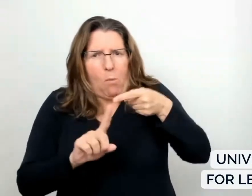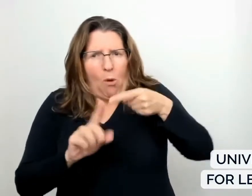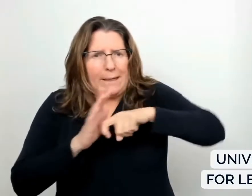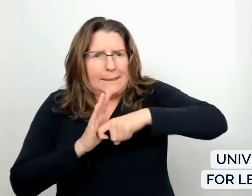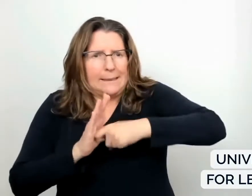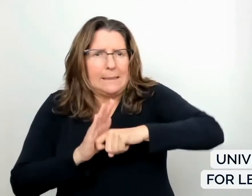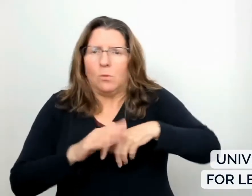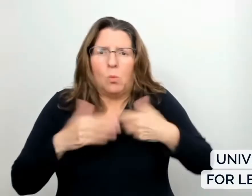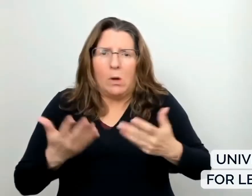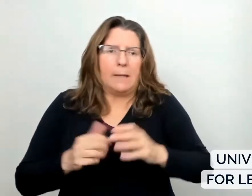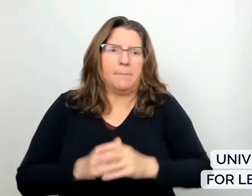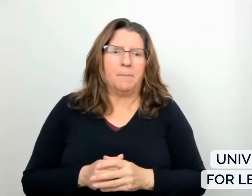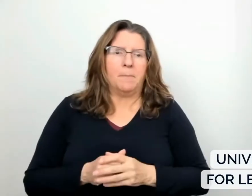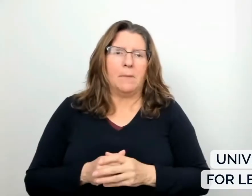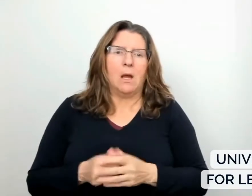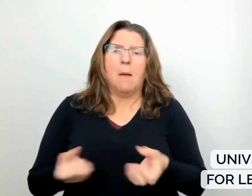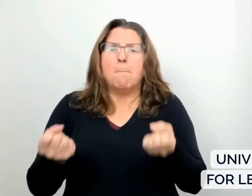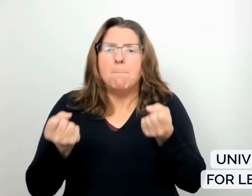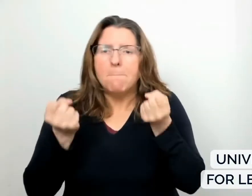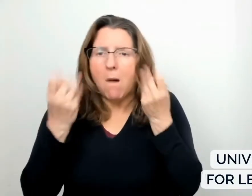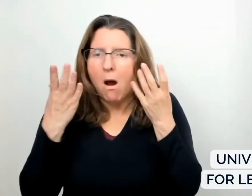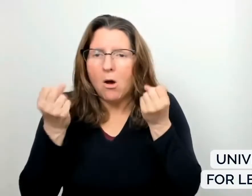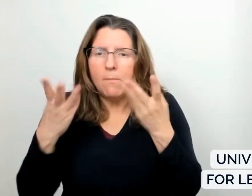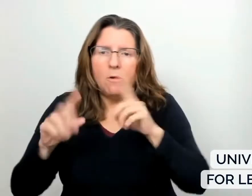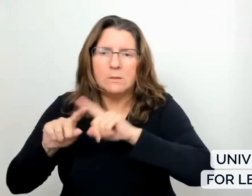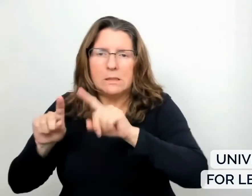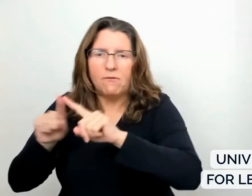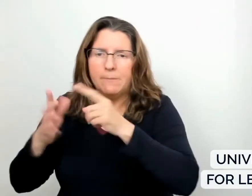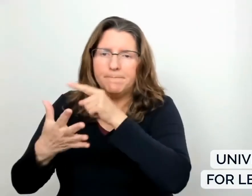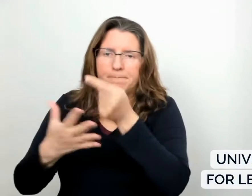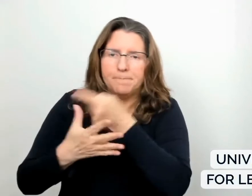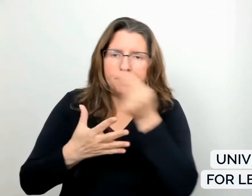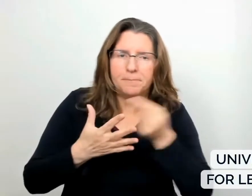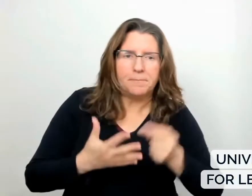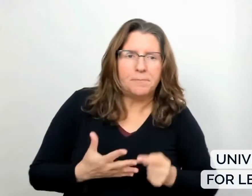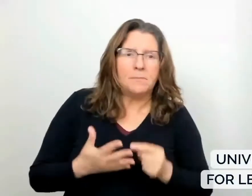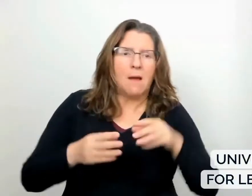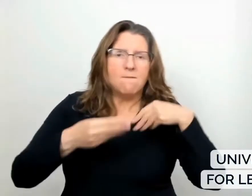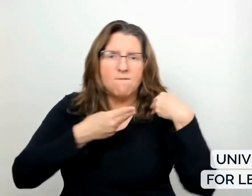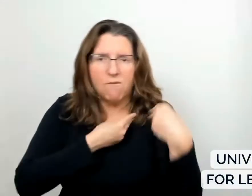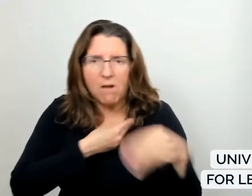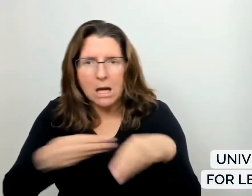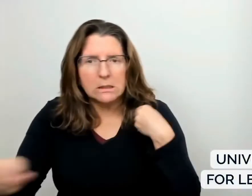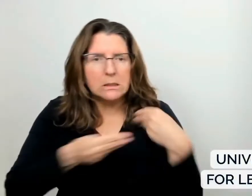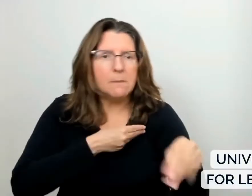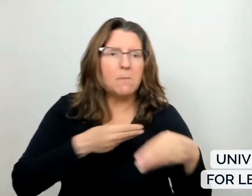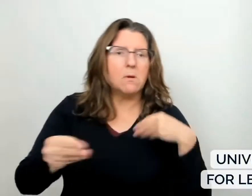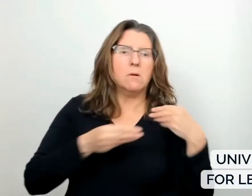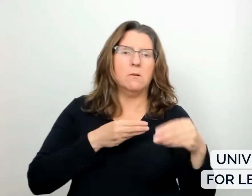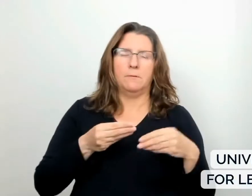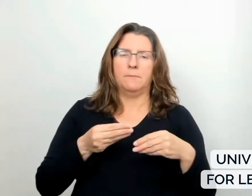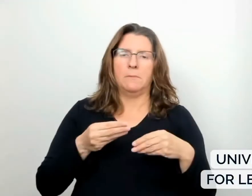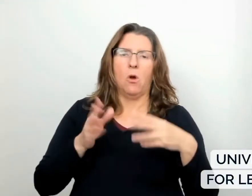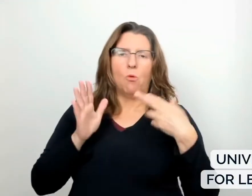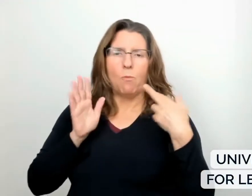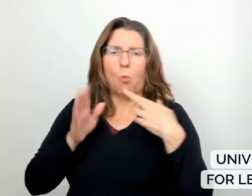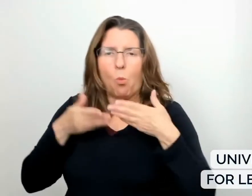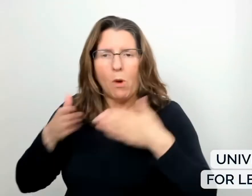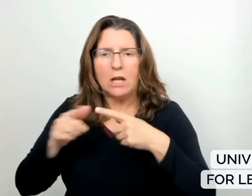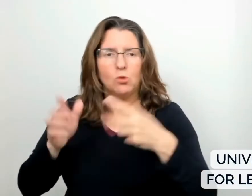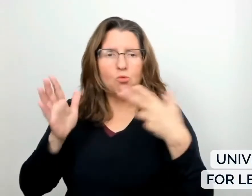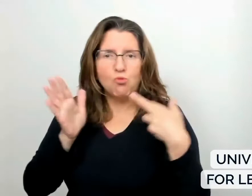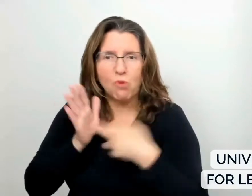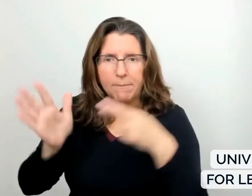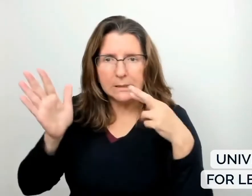The key ideas are, as the learning designer, you must create multiple and flexible forms of representation